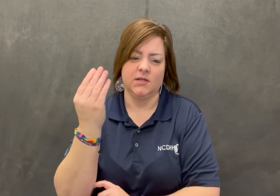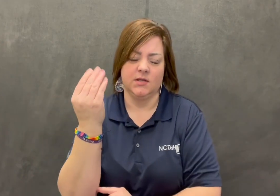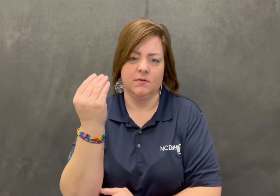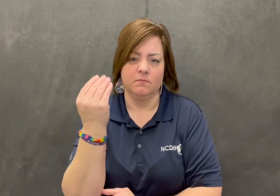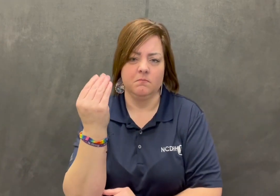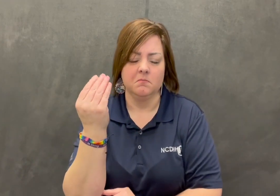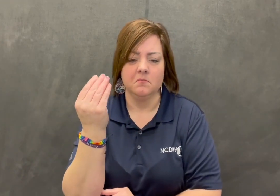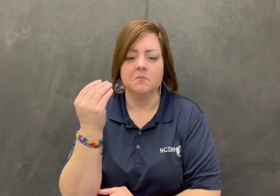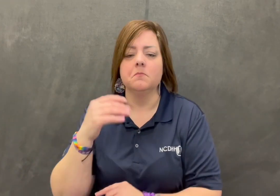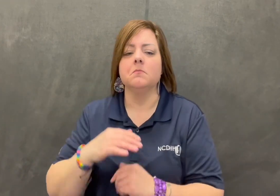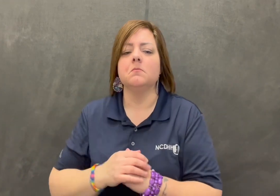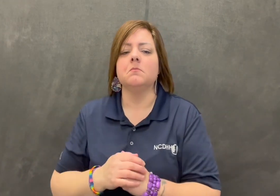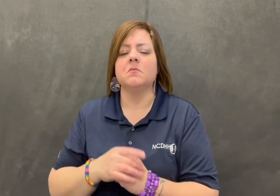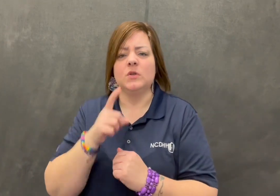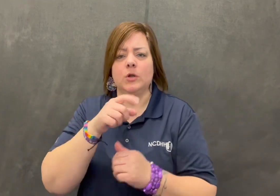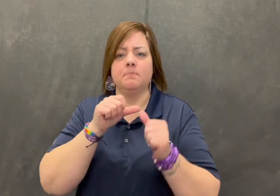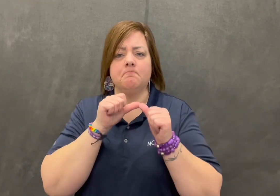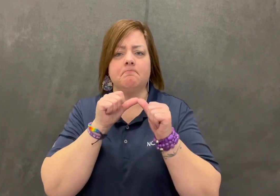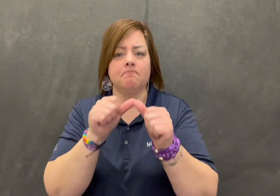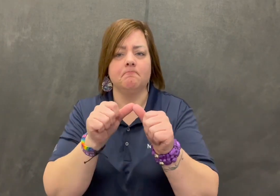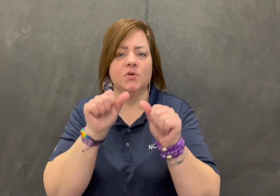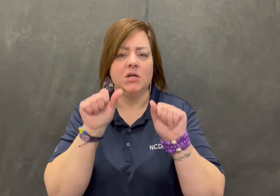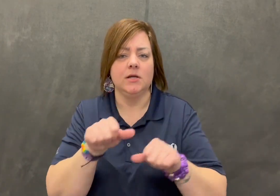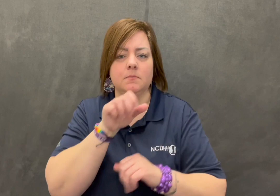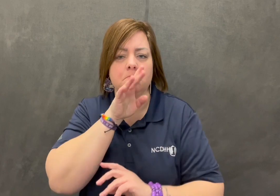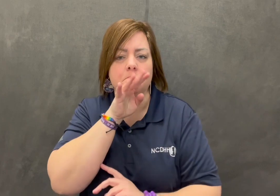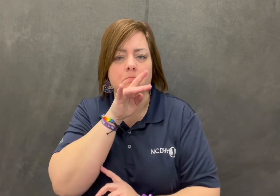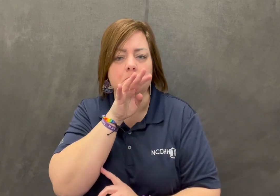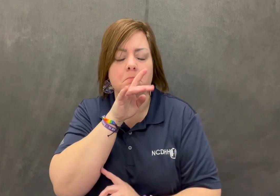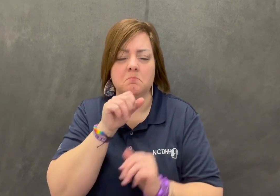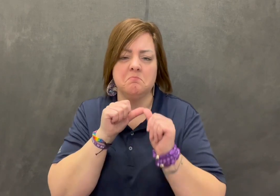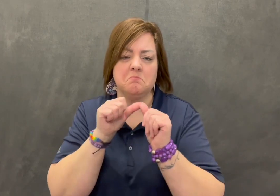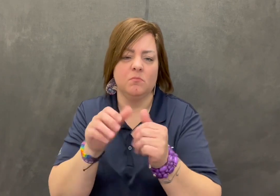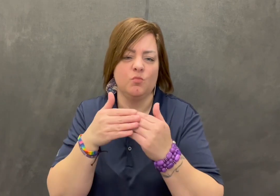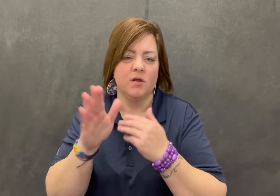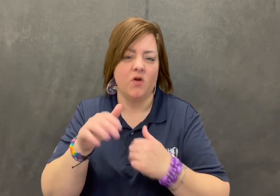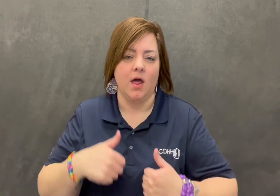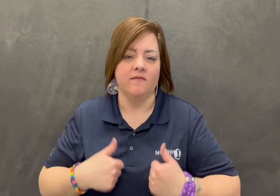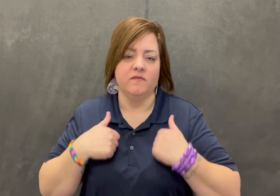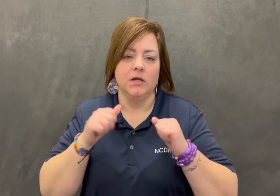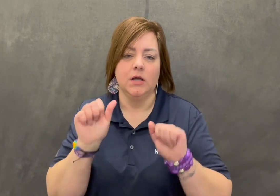which caused her to lose her hearing until she became deaf at the age of 14.